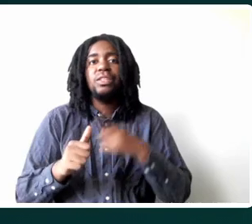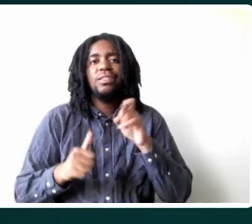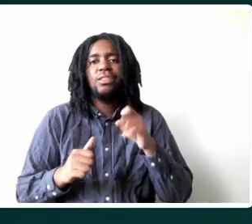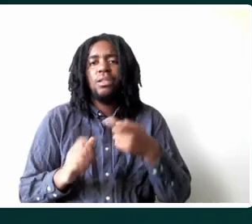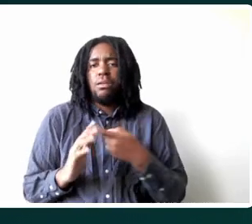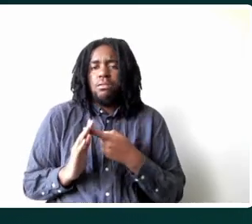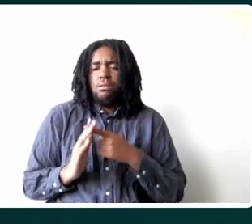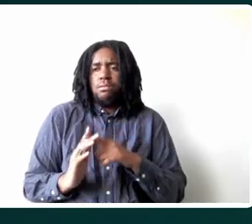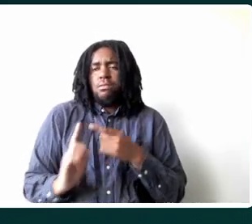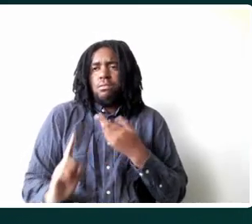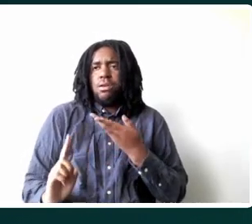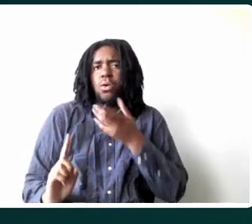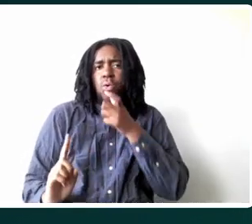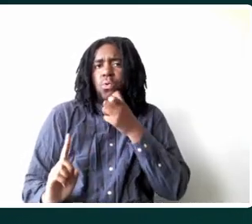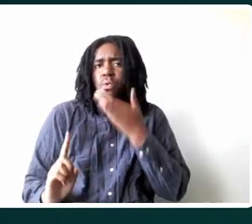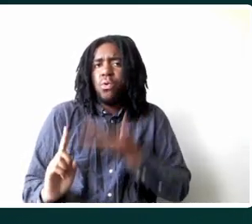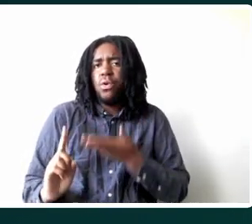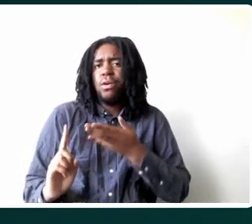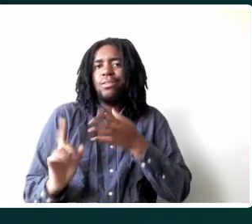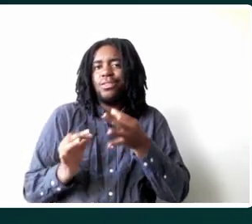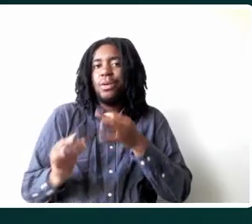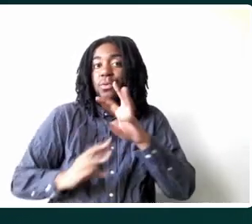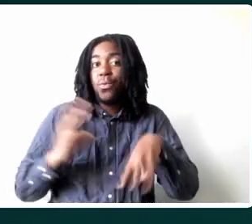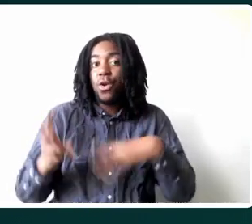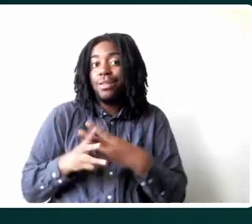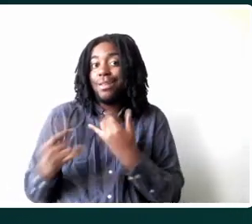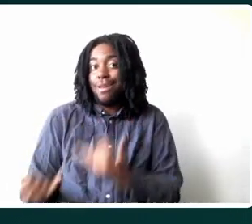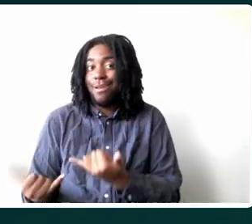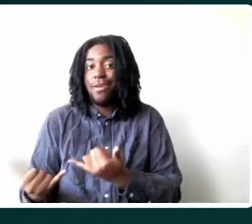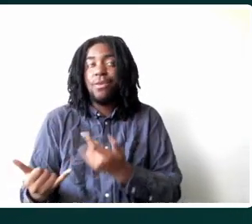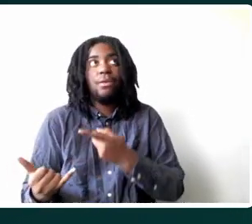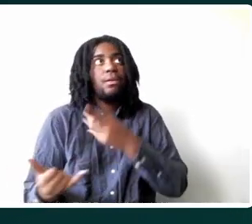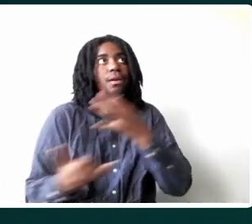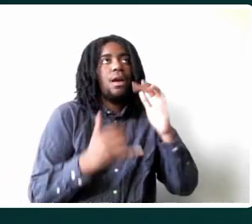way your world is and the way you want it to be." So, we start with from a very low threshold that,